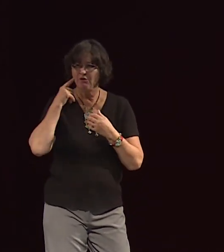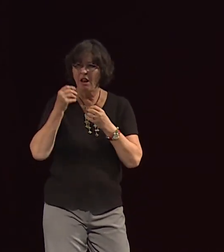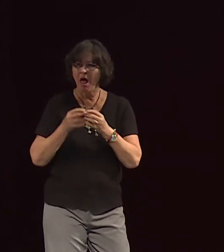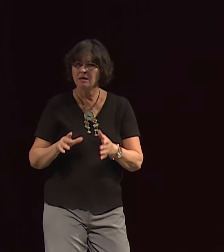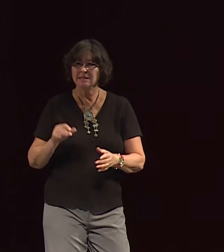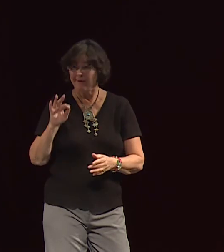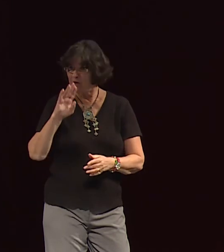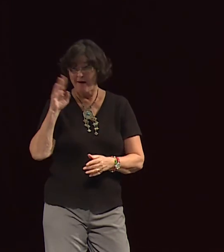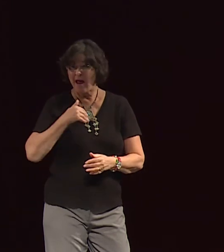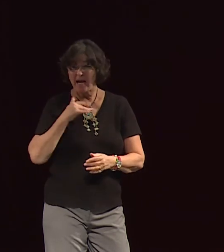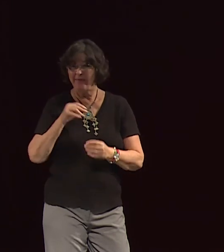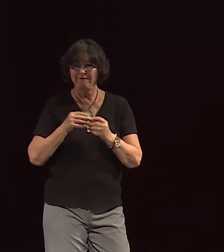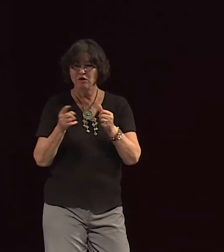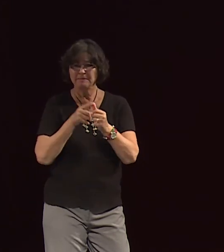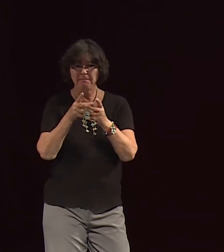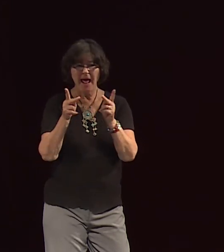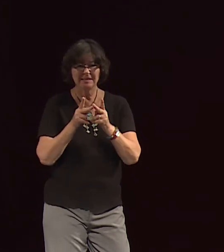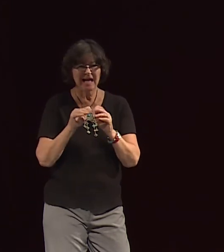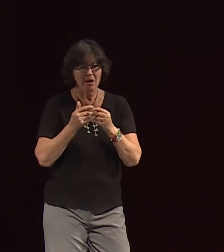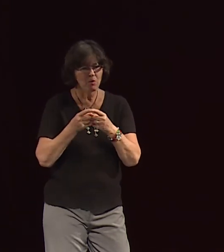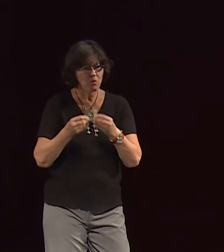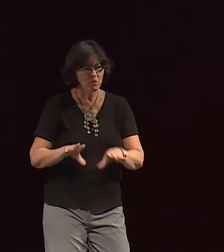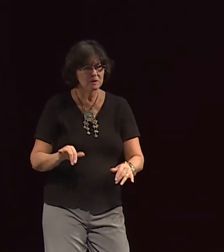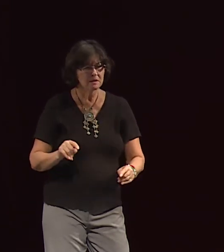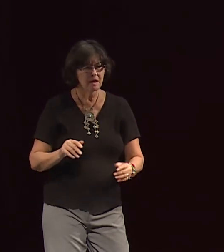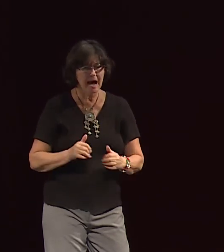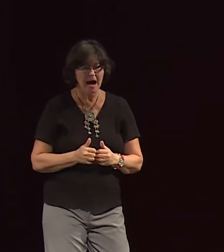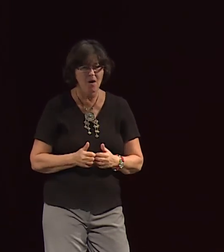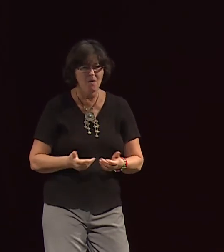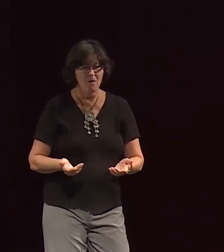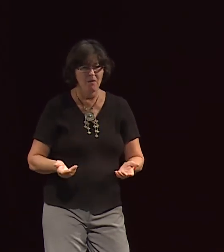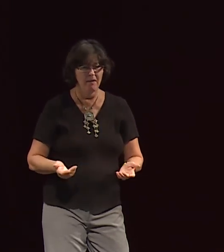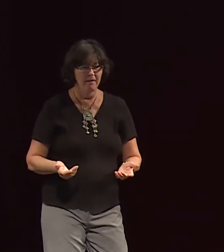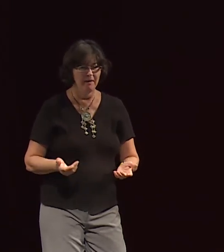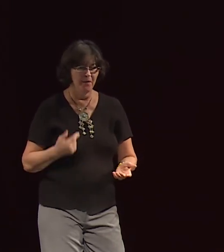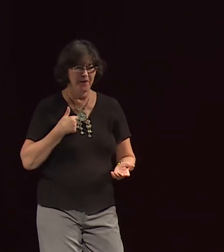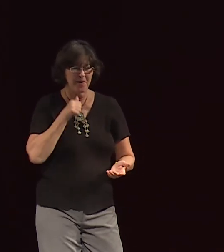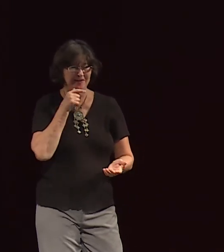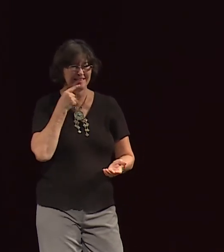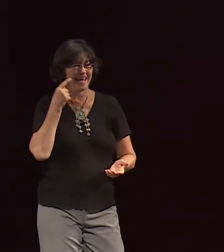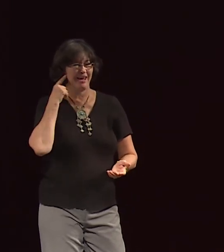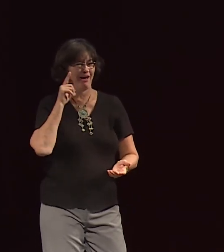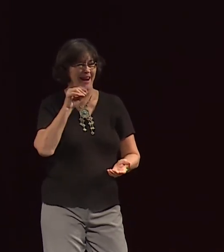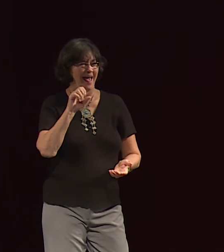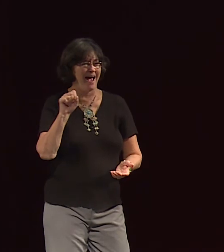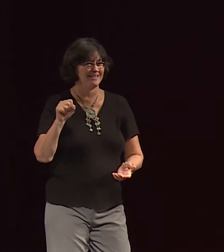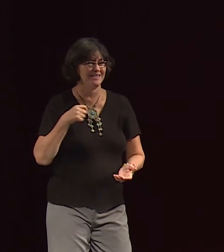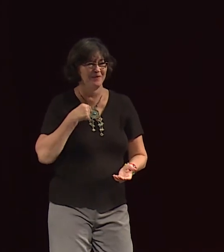No baby has a hearing loss, right? You've never had hearing if you're born deaf.